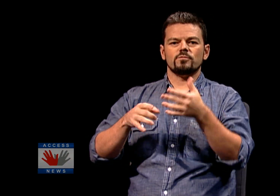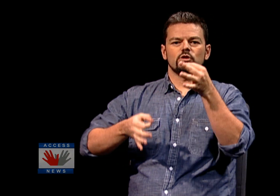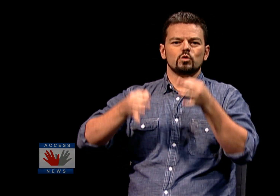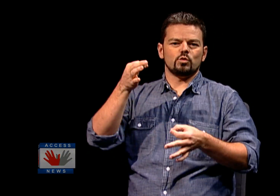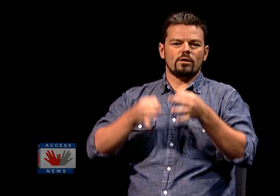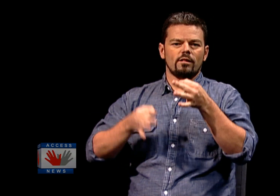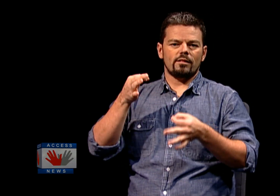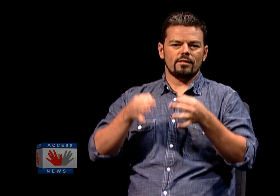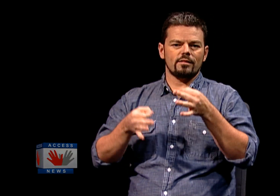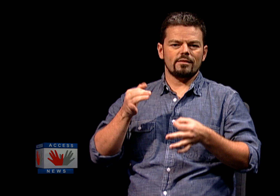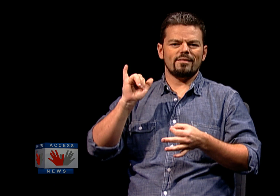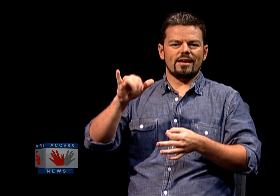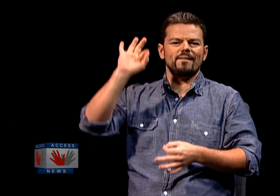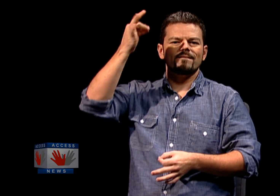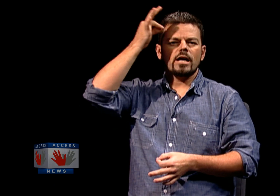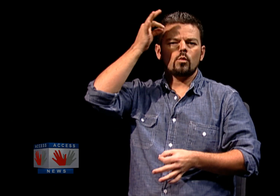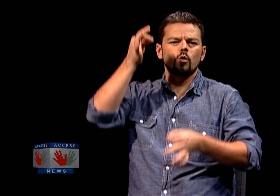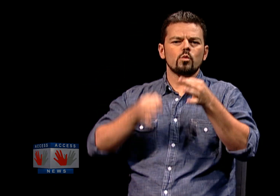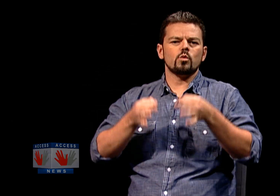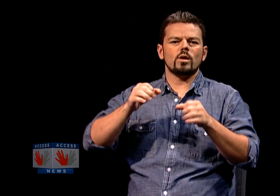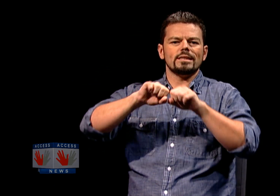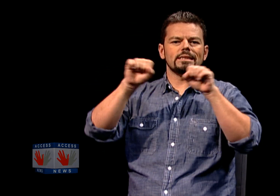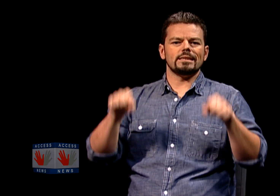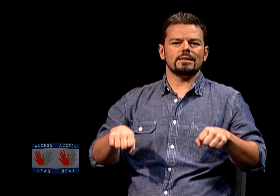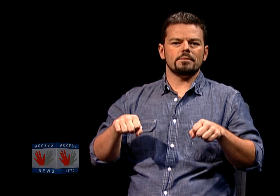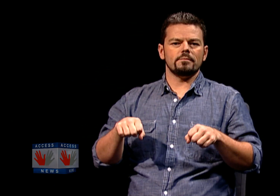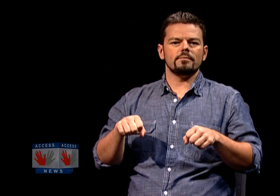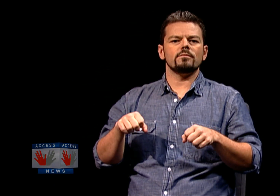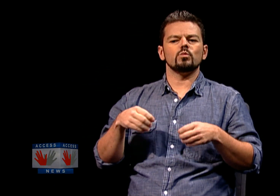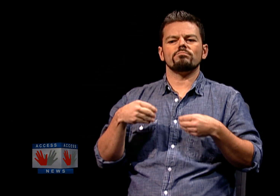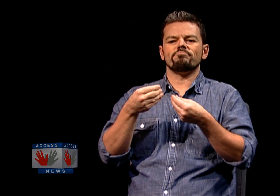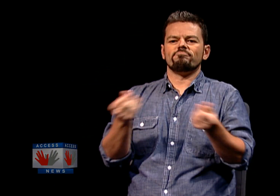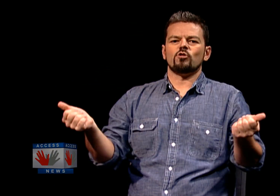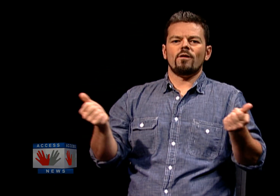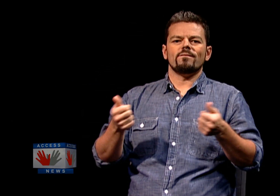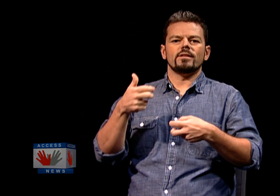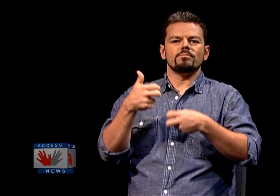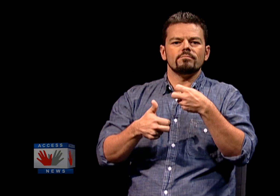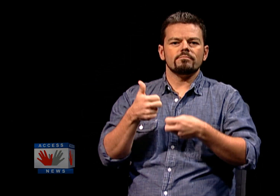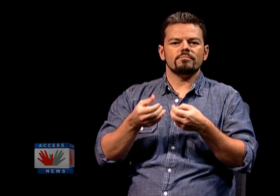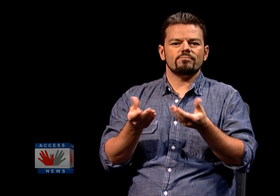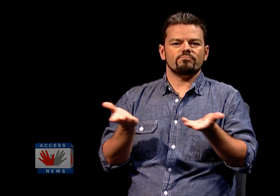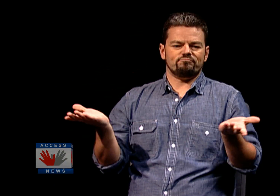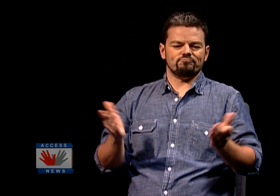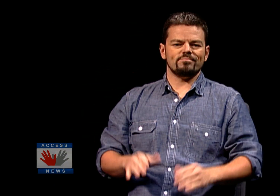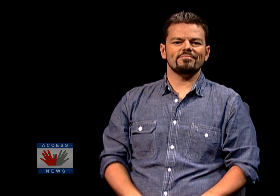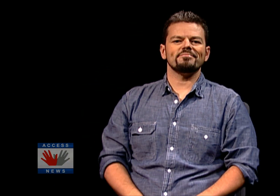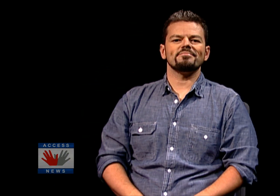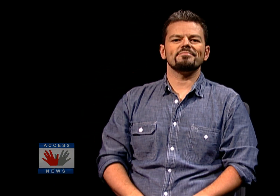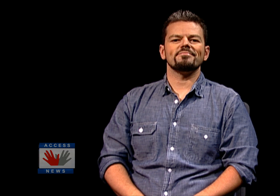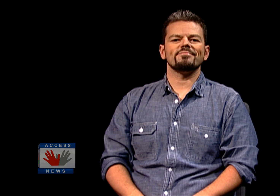TOGETHER THEY ARE KNOWN AS CONGRESS. THE JUDICIARY BRANCH OF GOVERNMENT, WHICH IS THE FEDERAL COURT SYSTEM IN PLACE